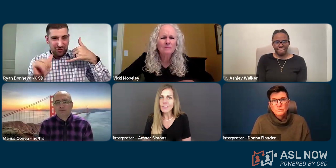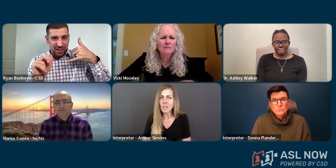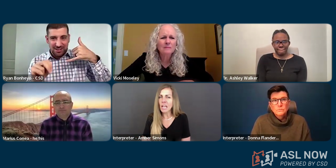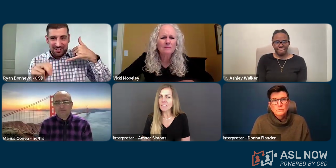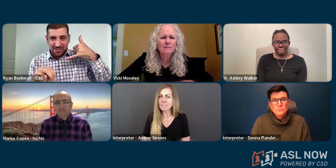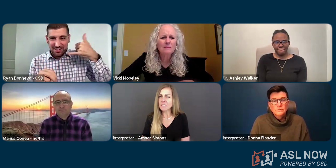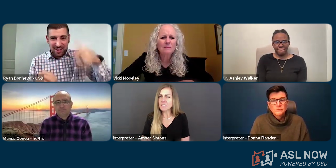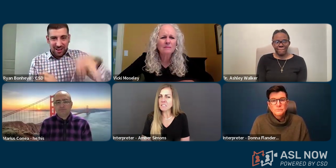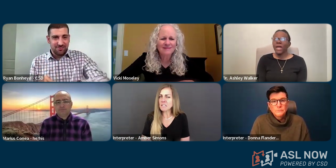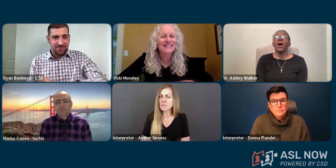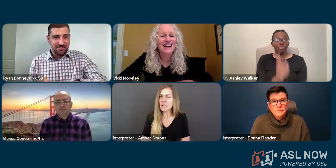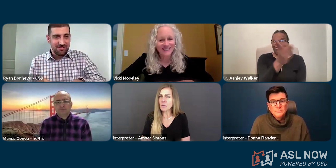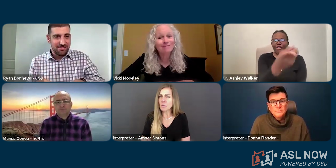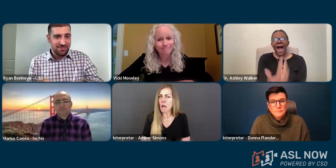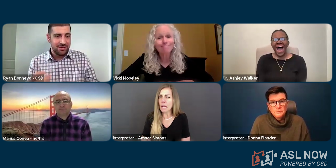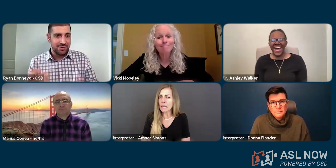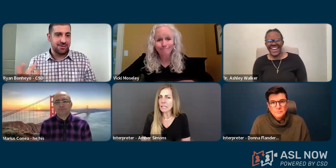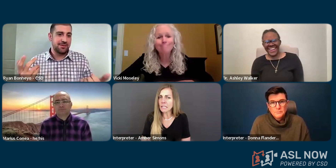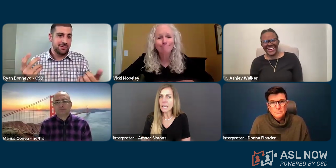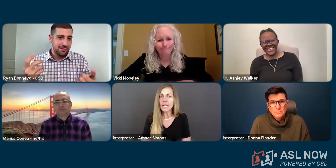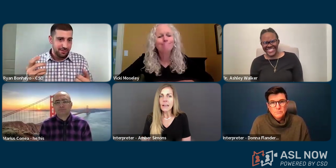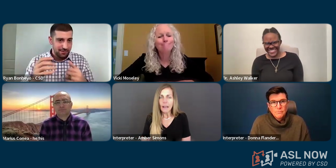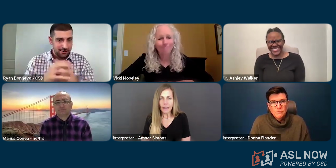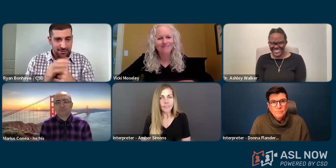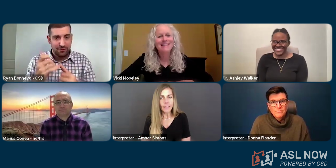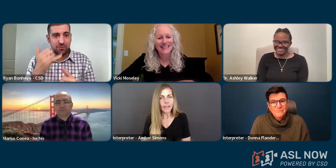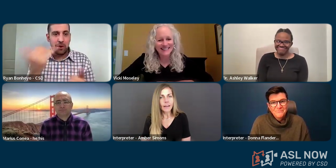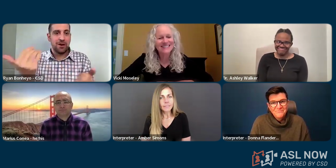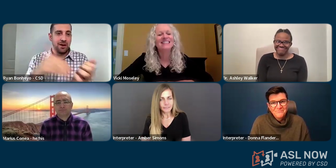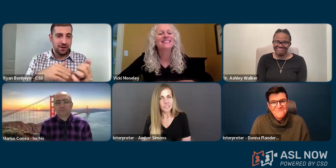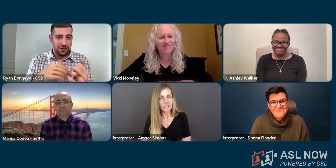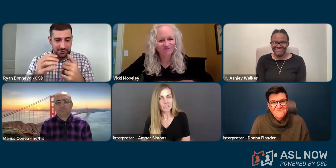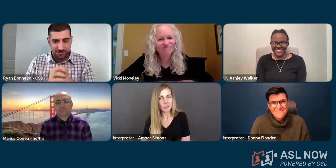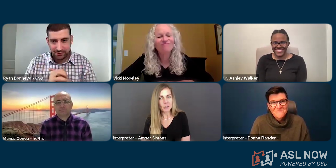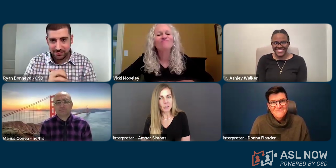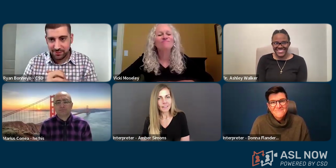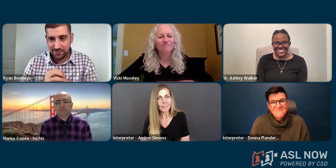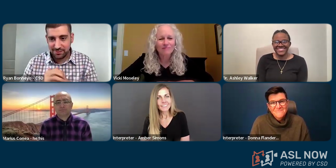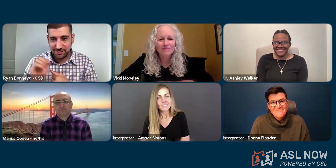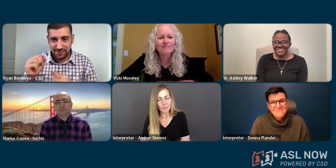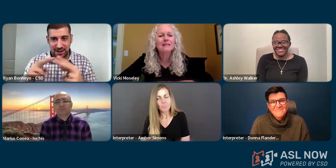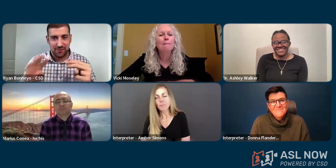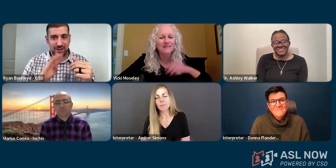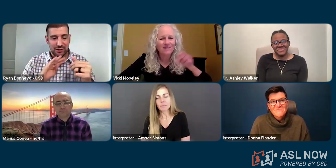And they're like, This doesn't sound like Ryan. And they disconnect the call. Yep.